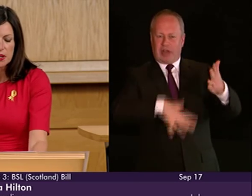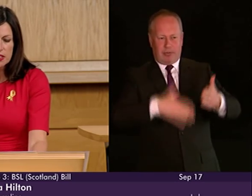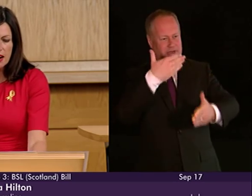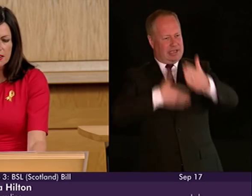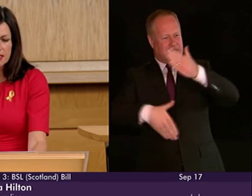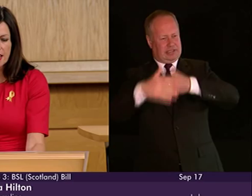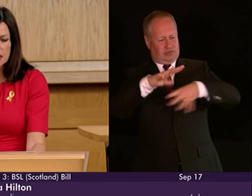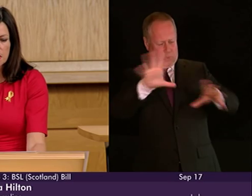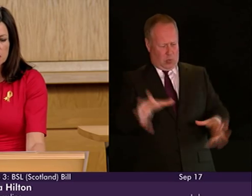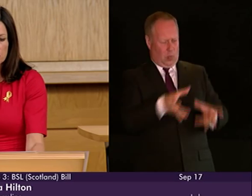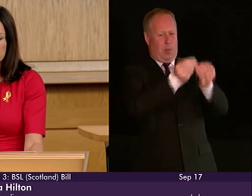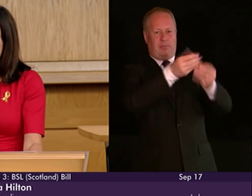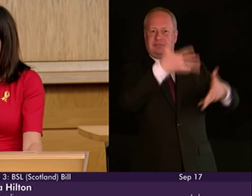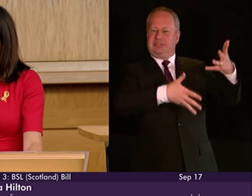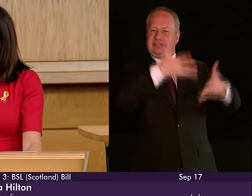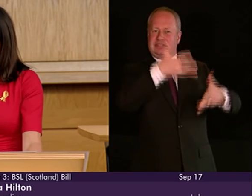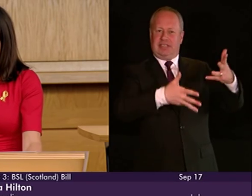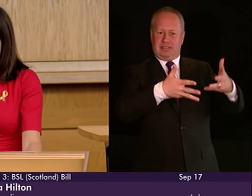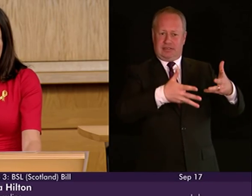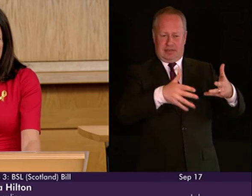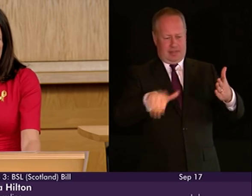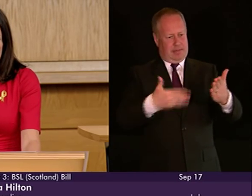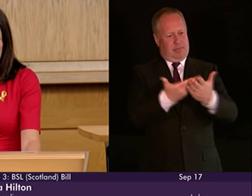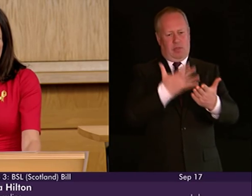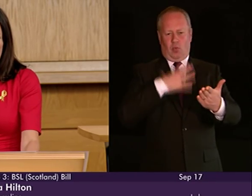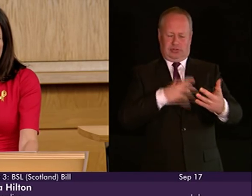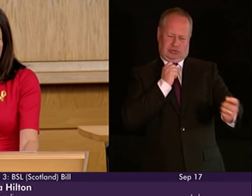history. At the bill’s heart is the aspiration to drive real change for deaf children, their